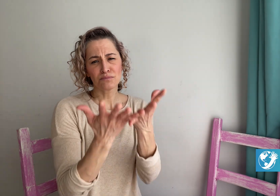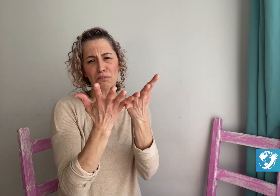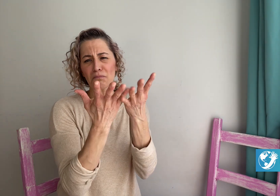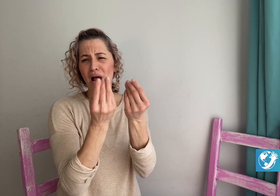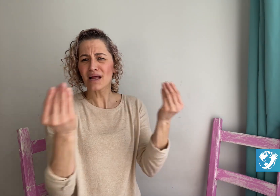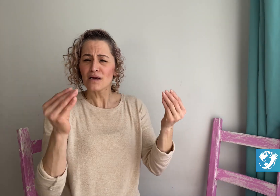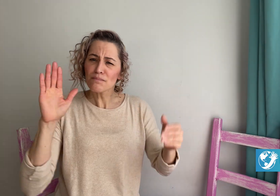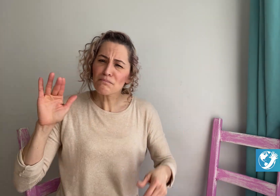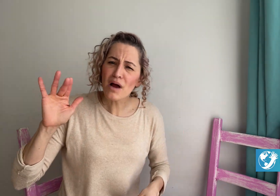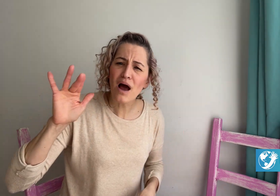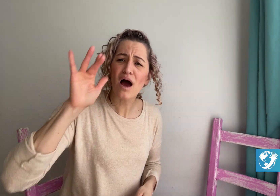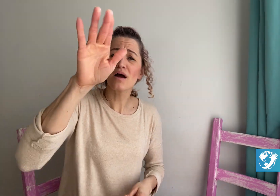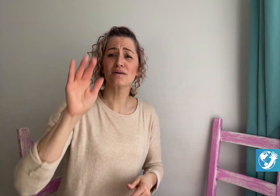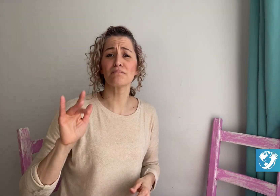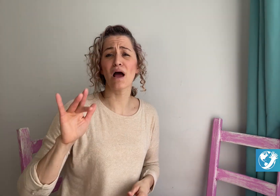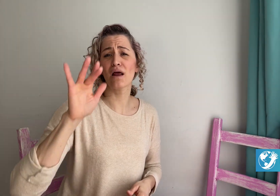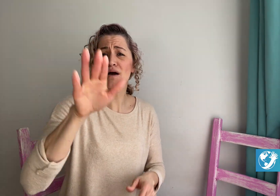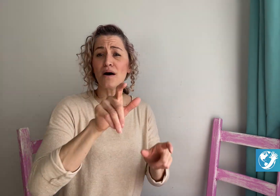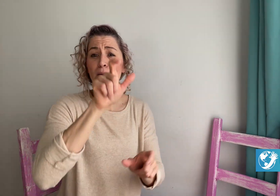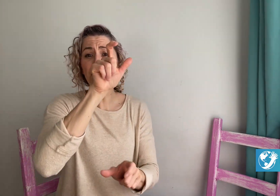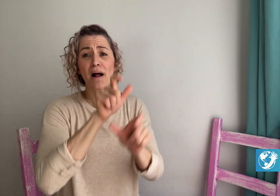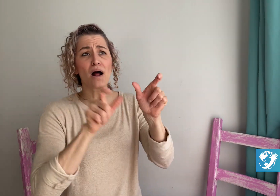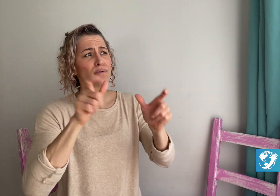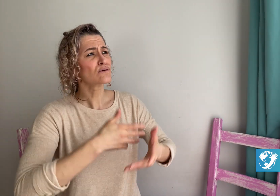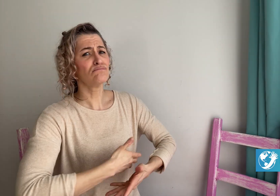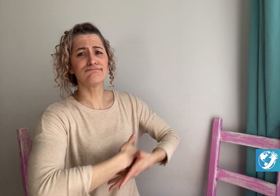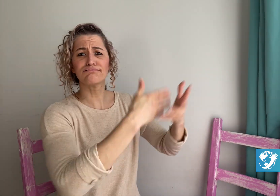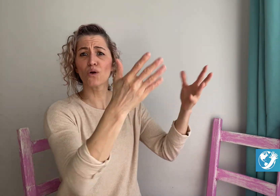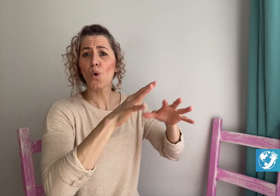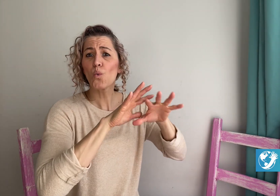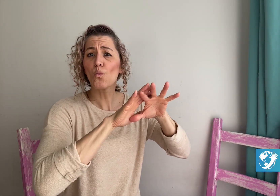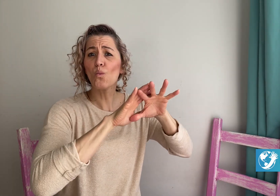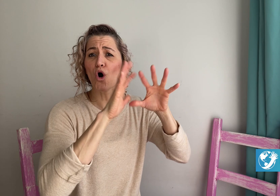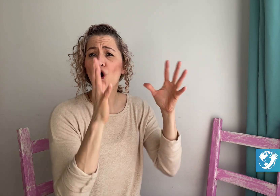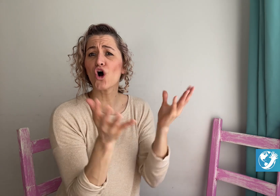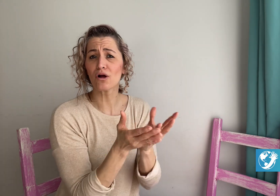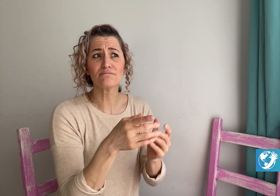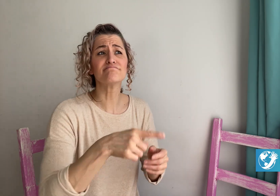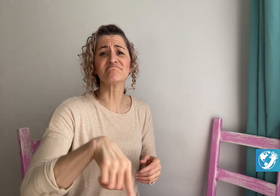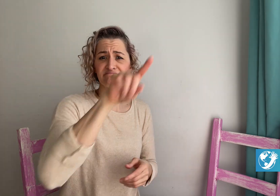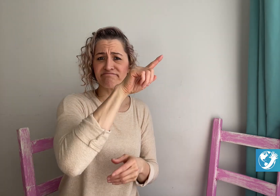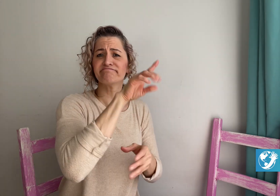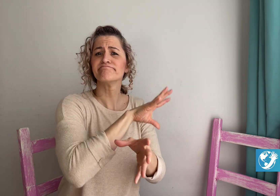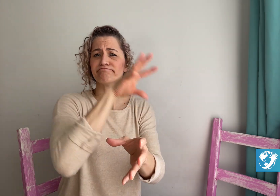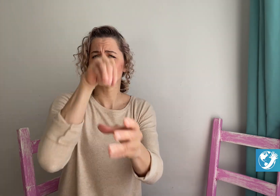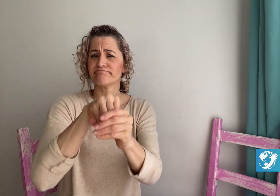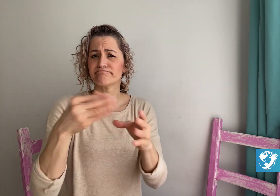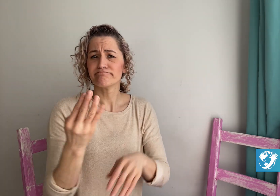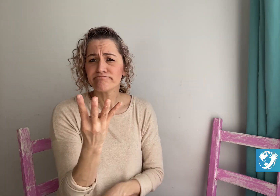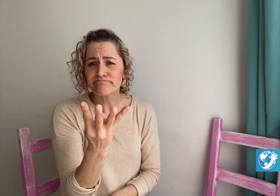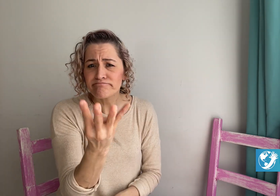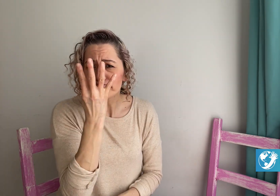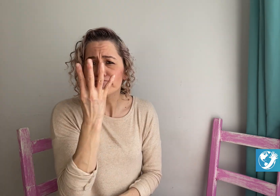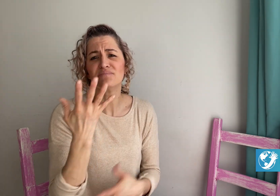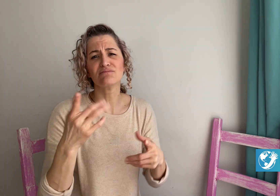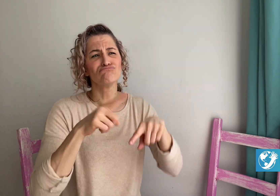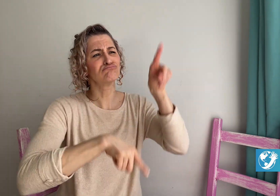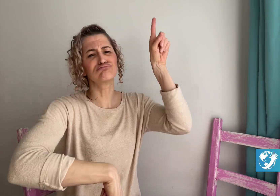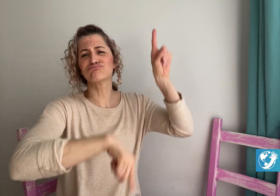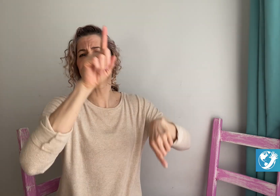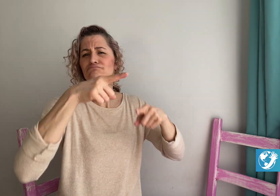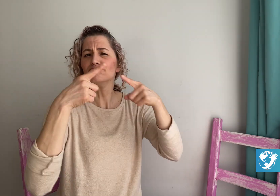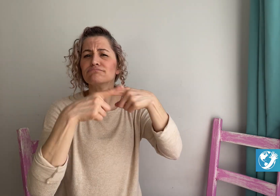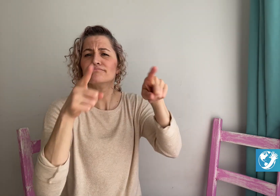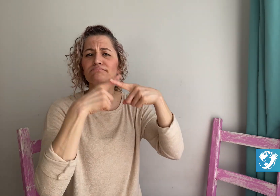Millions of people around the world are in prison